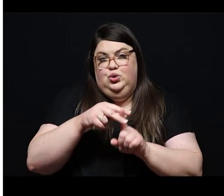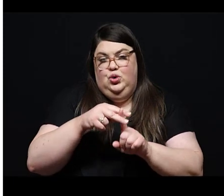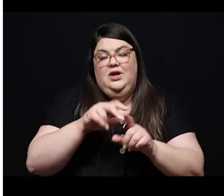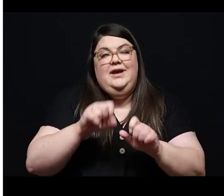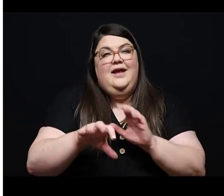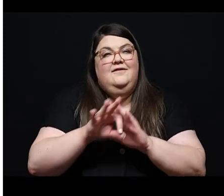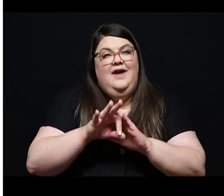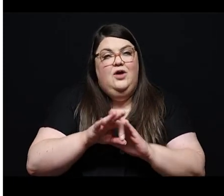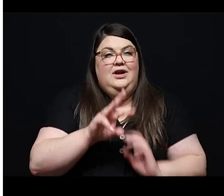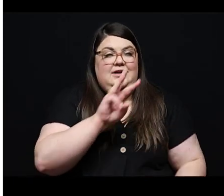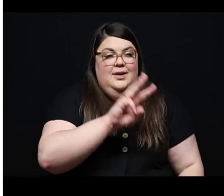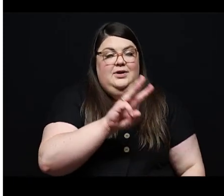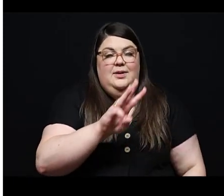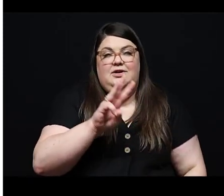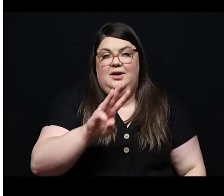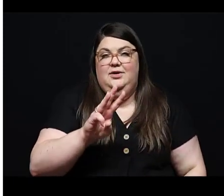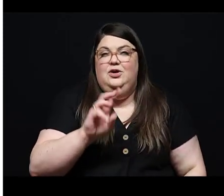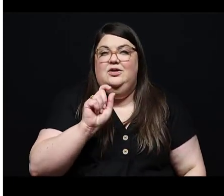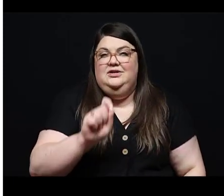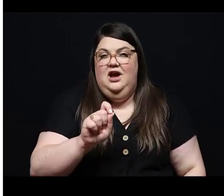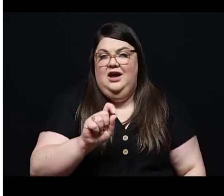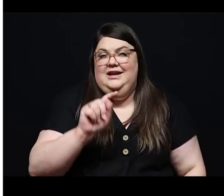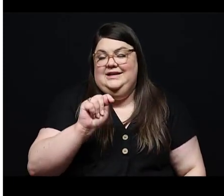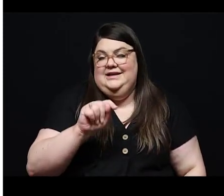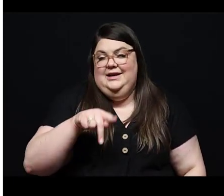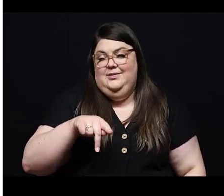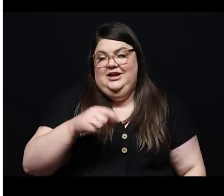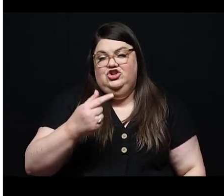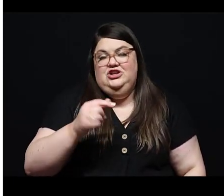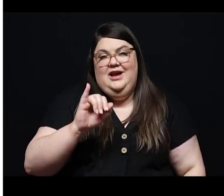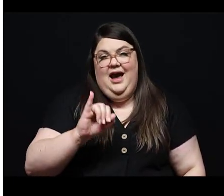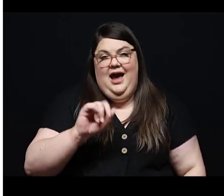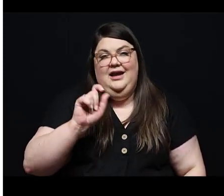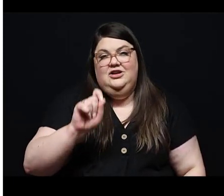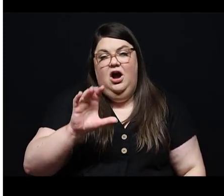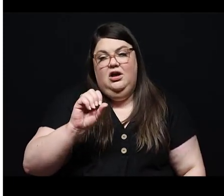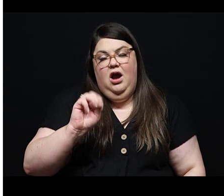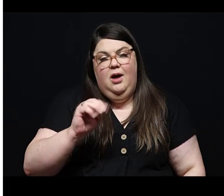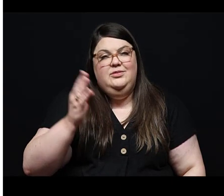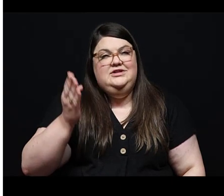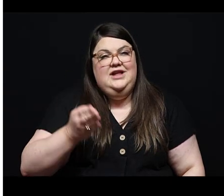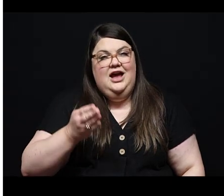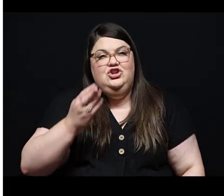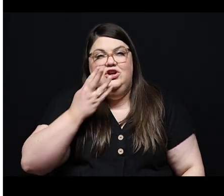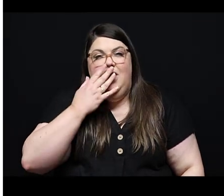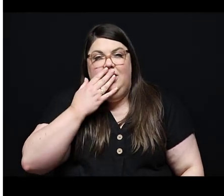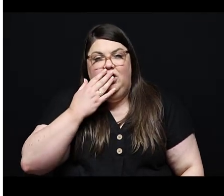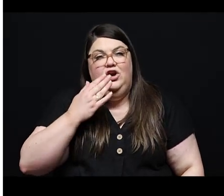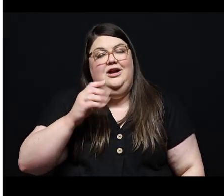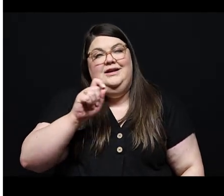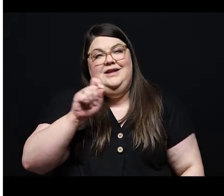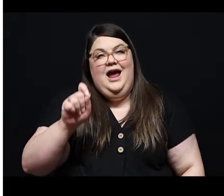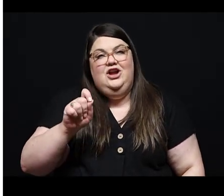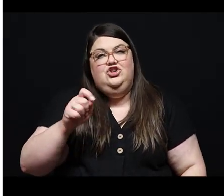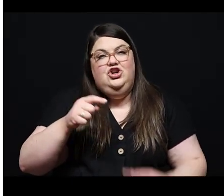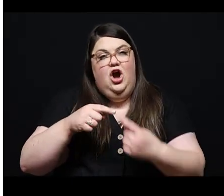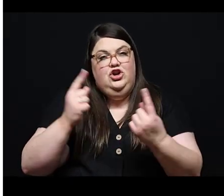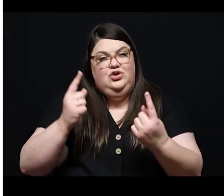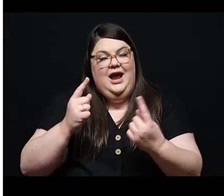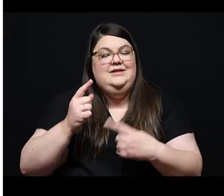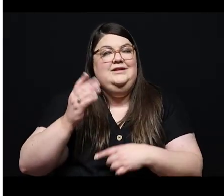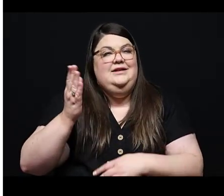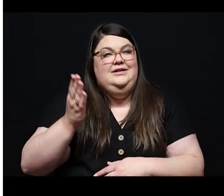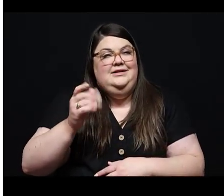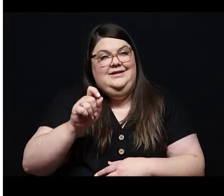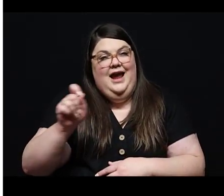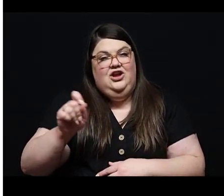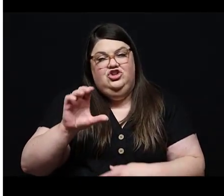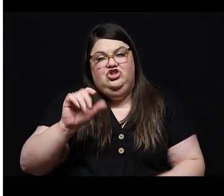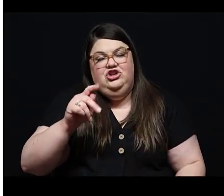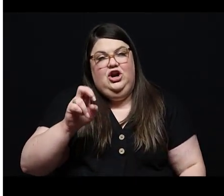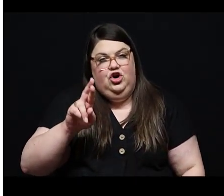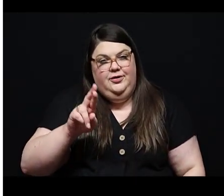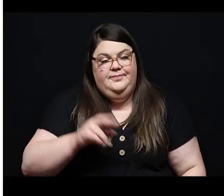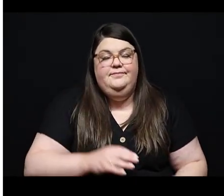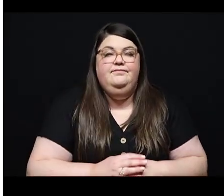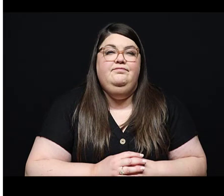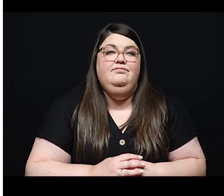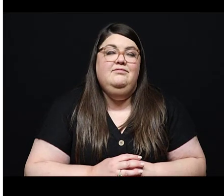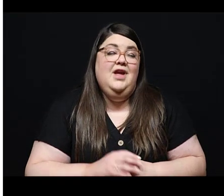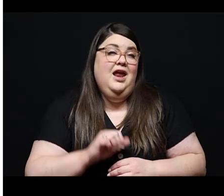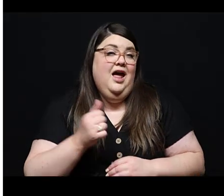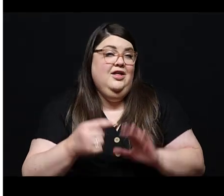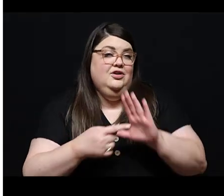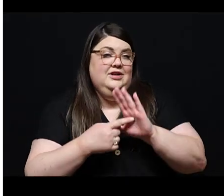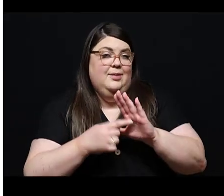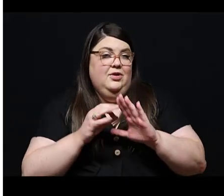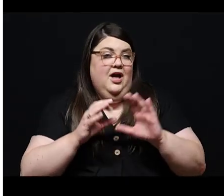www.tpgi.com/color-contrast-checker. One example of a web browser tool is